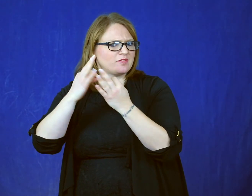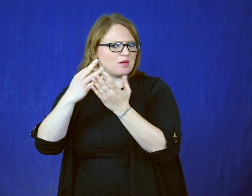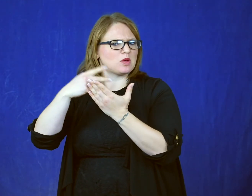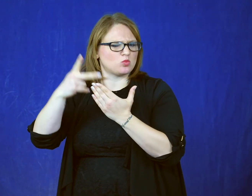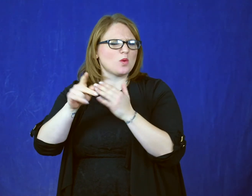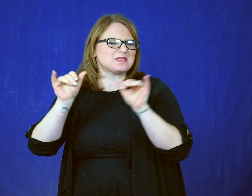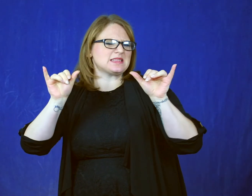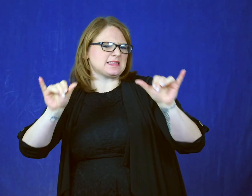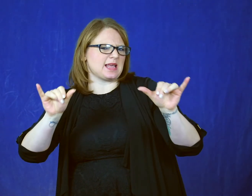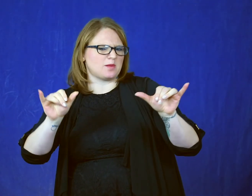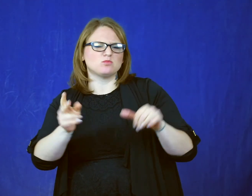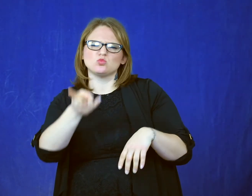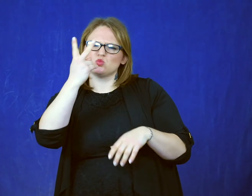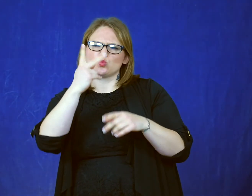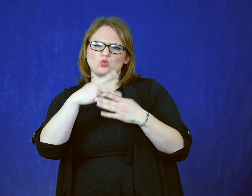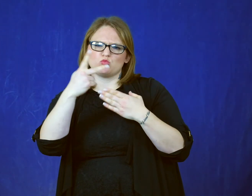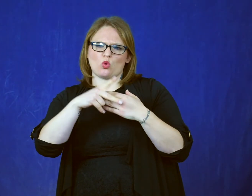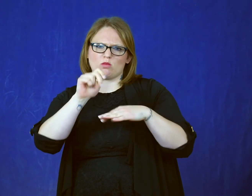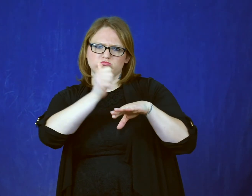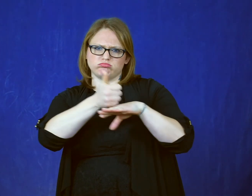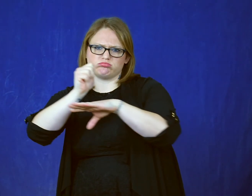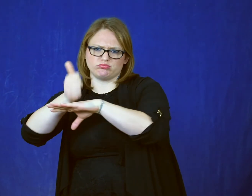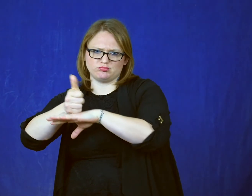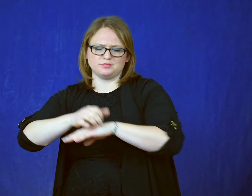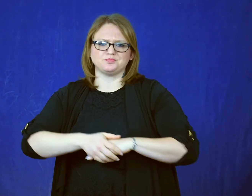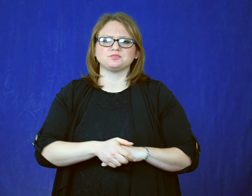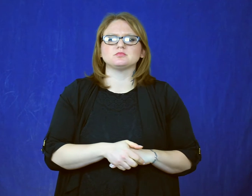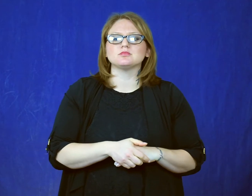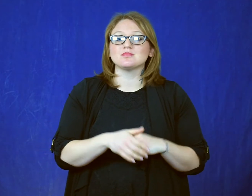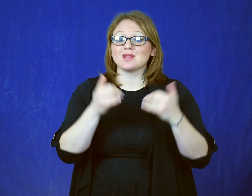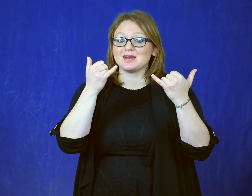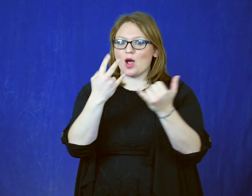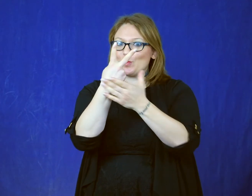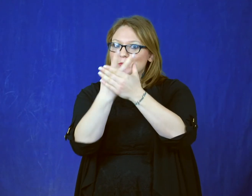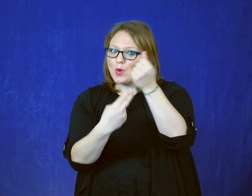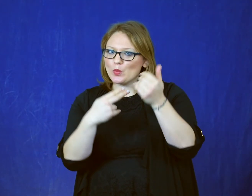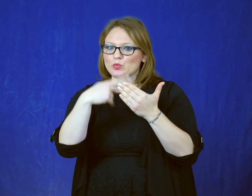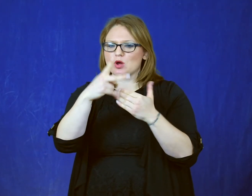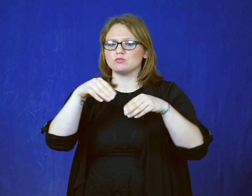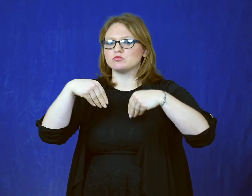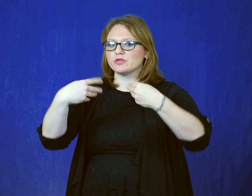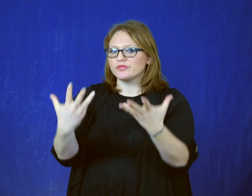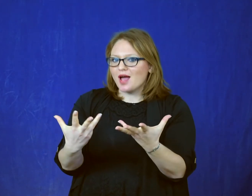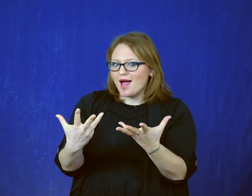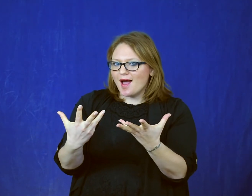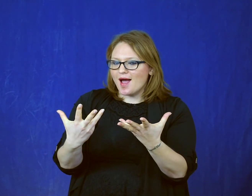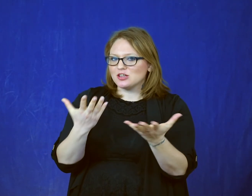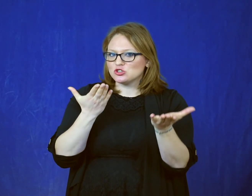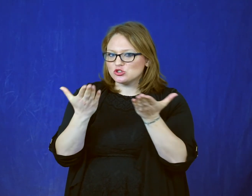This program assigns successful adult role models to families and their children to assure parents of